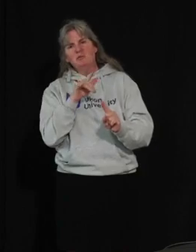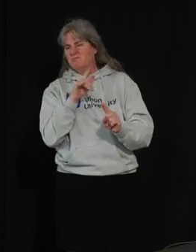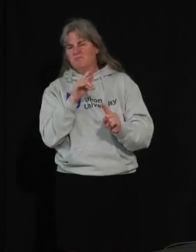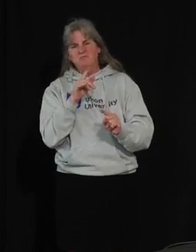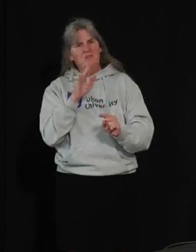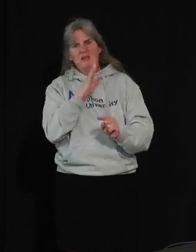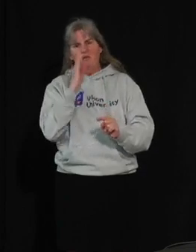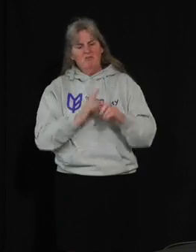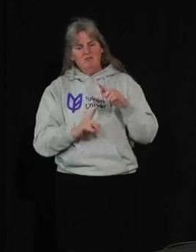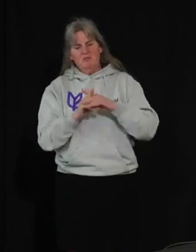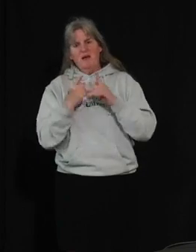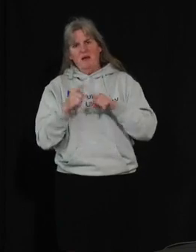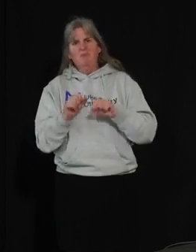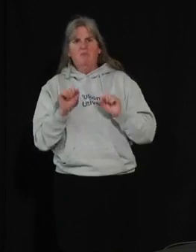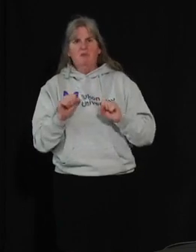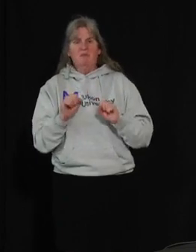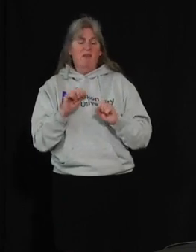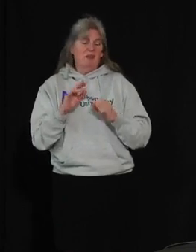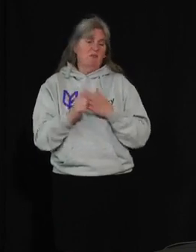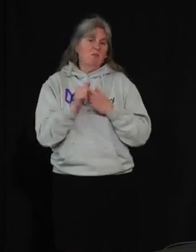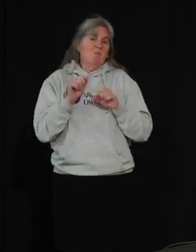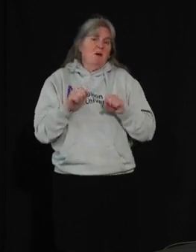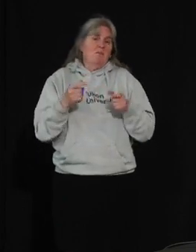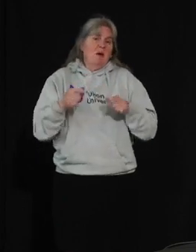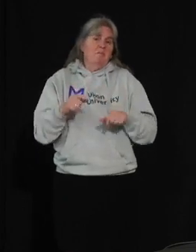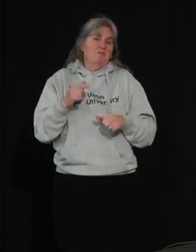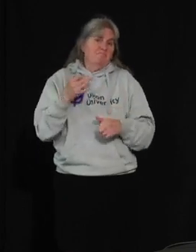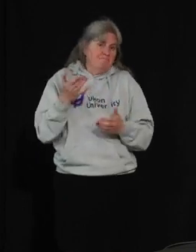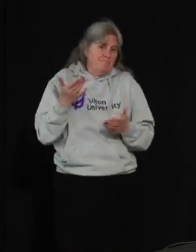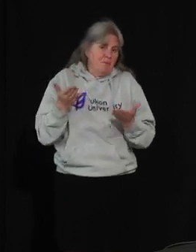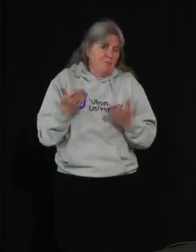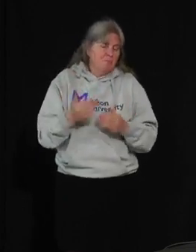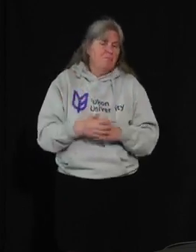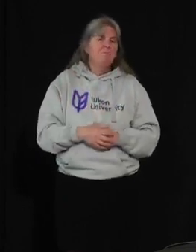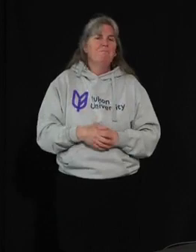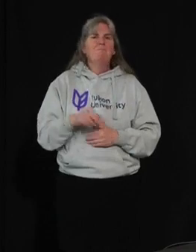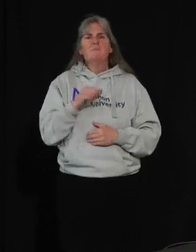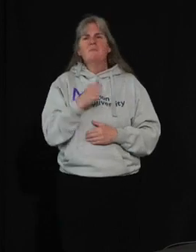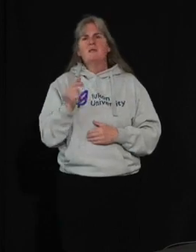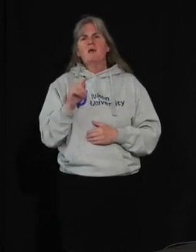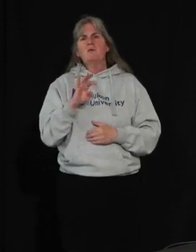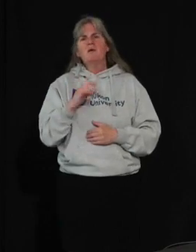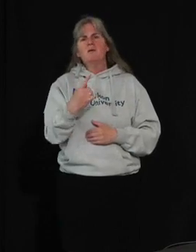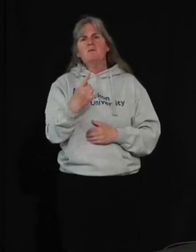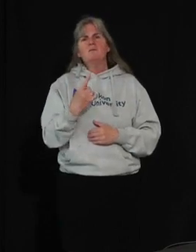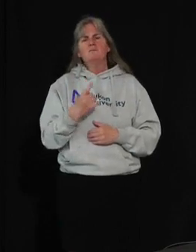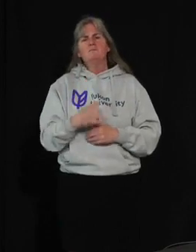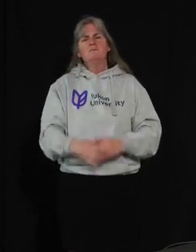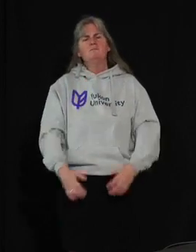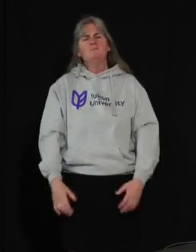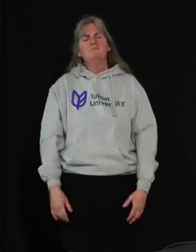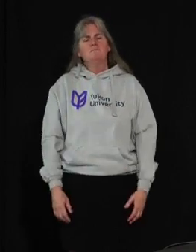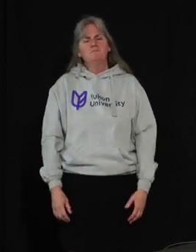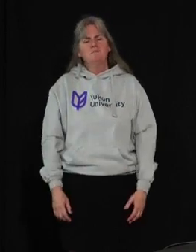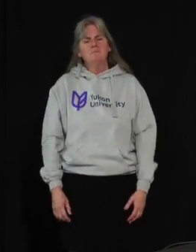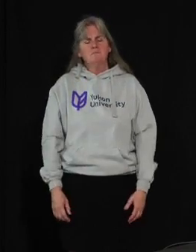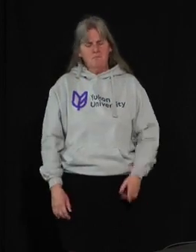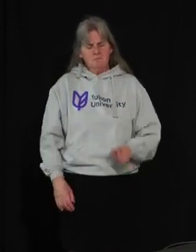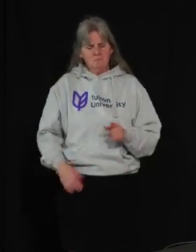risk. Next question, Gabrielle?